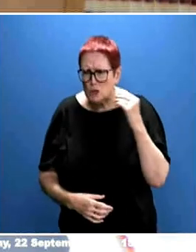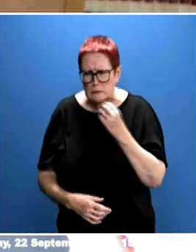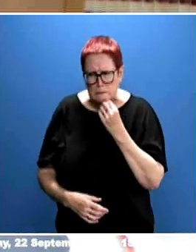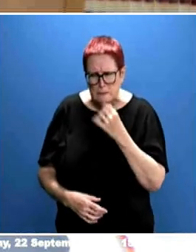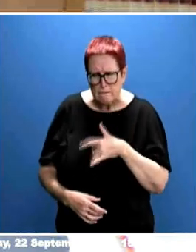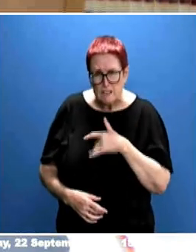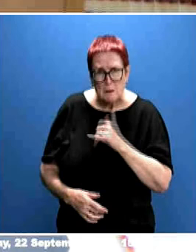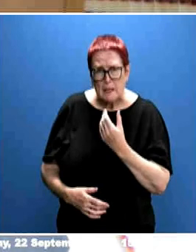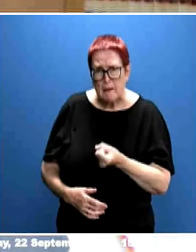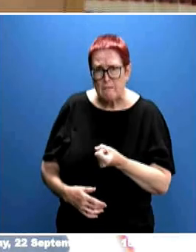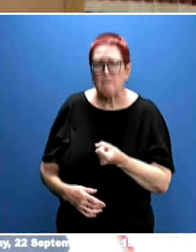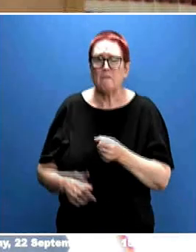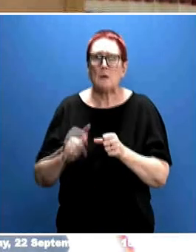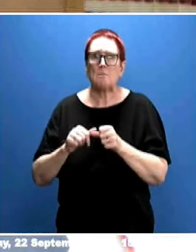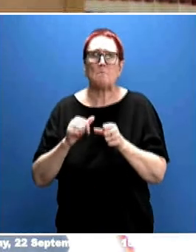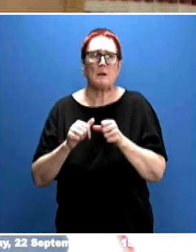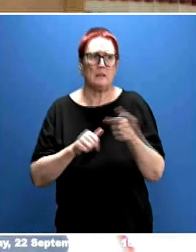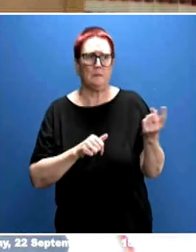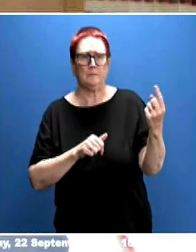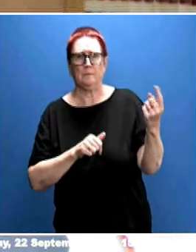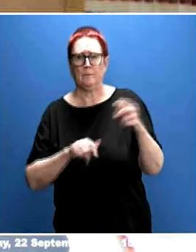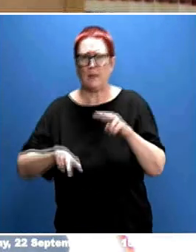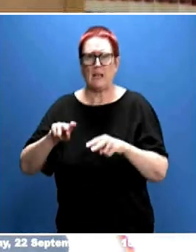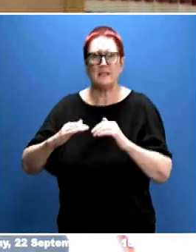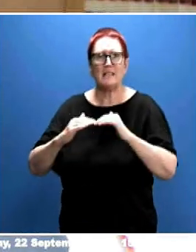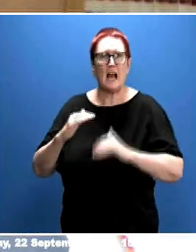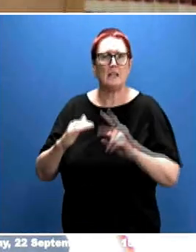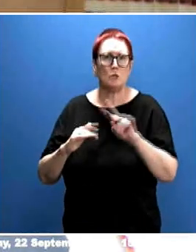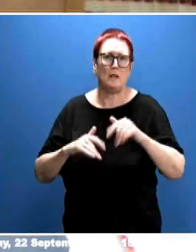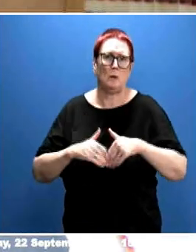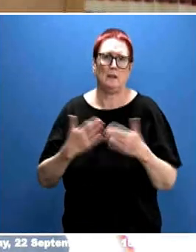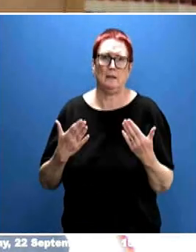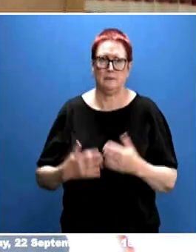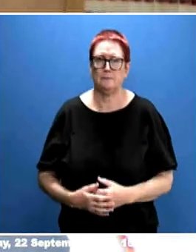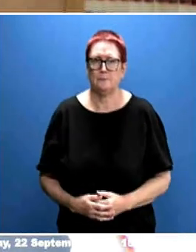an assessment completed in line with the case manager.